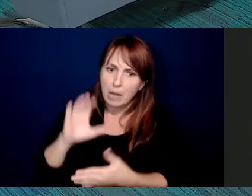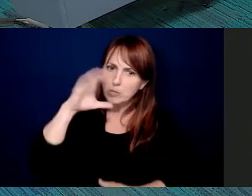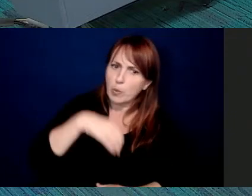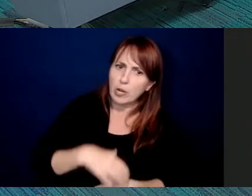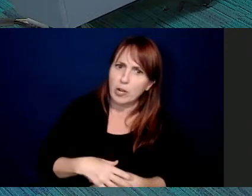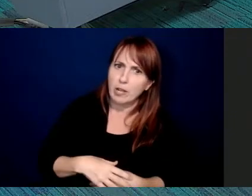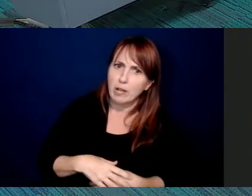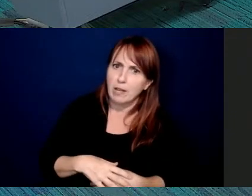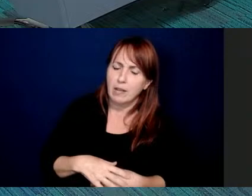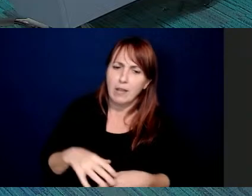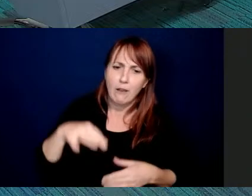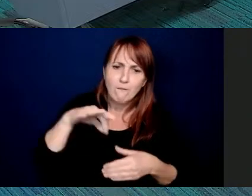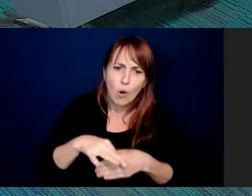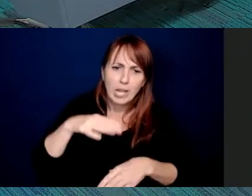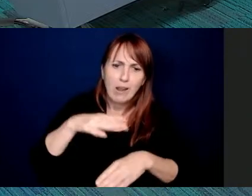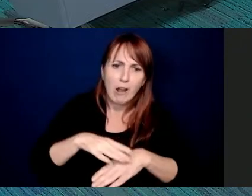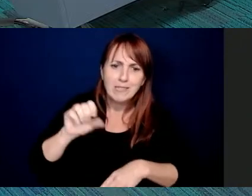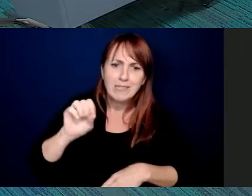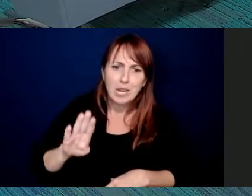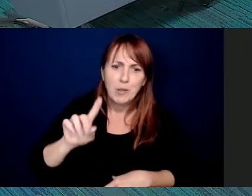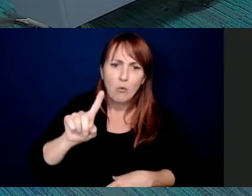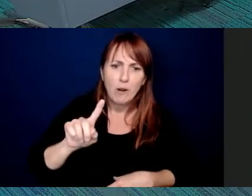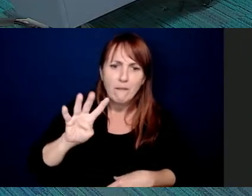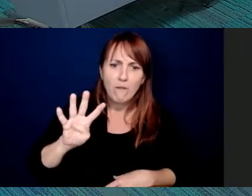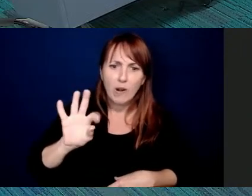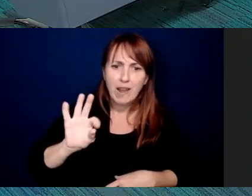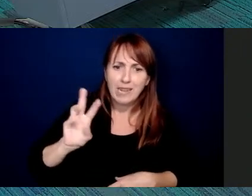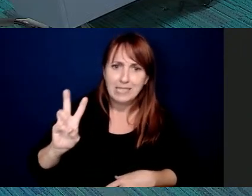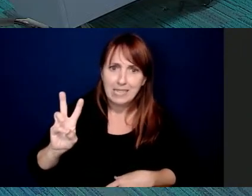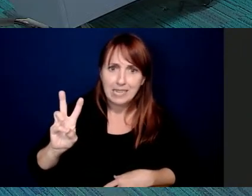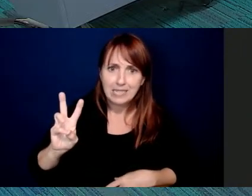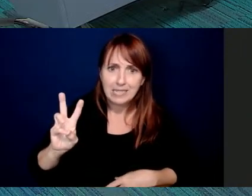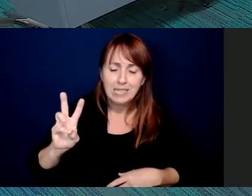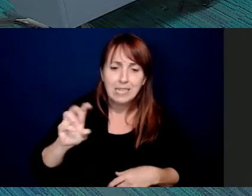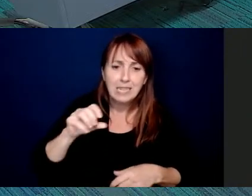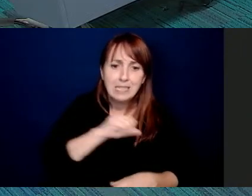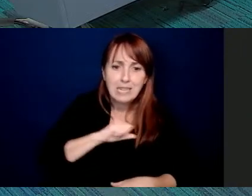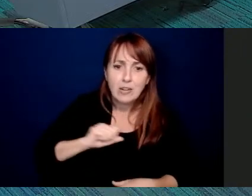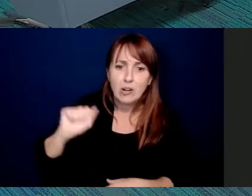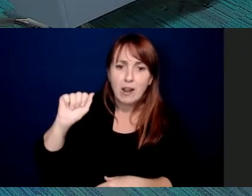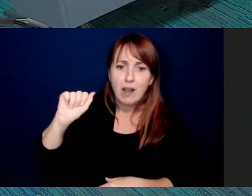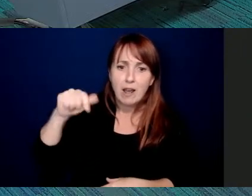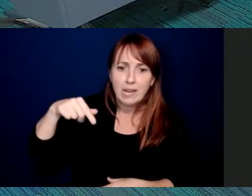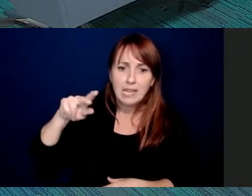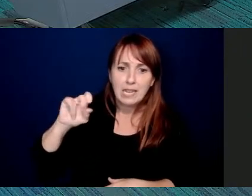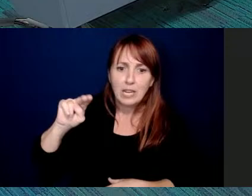Voting on Senate bill 1 4 9 6. Senator Aquino Aye.